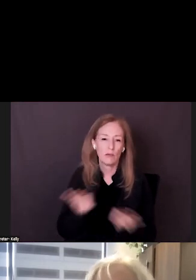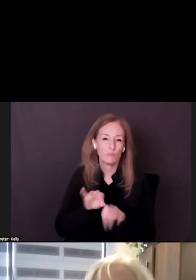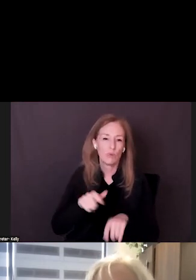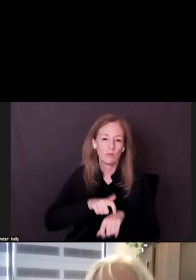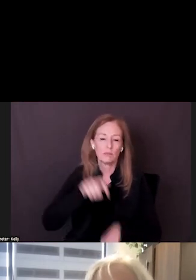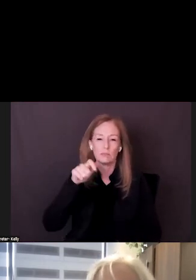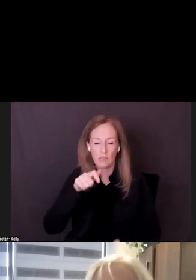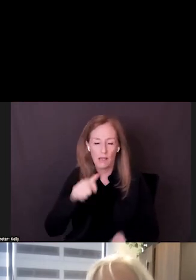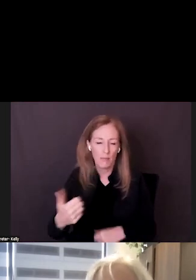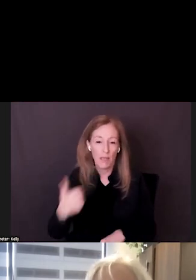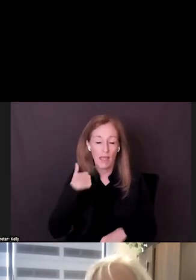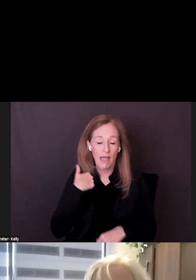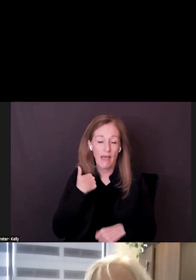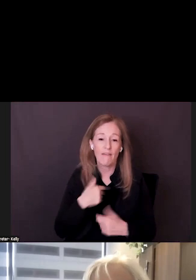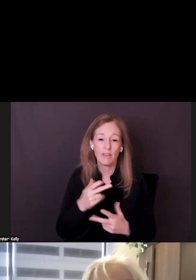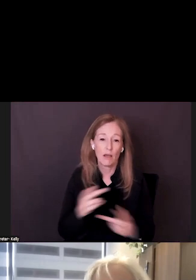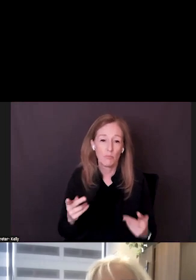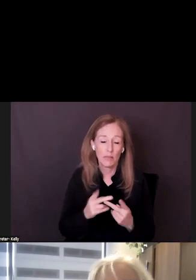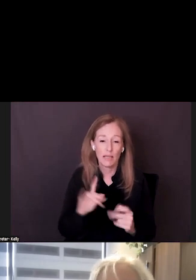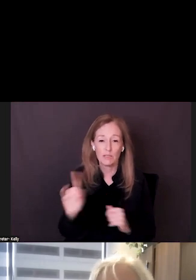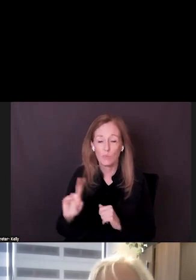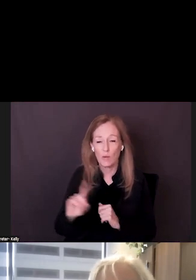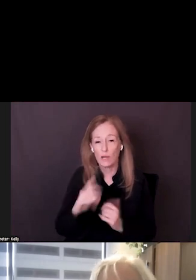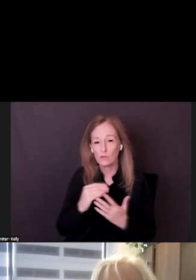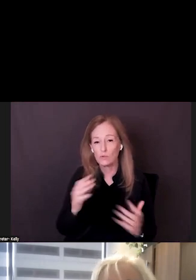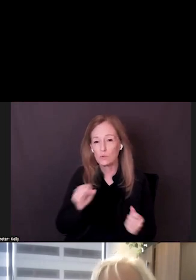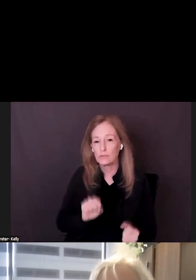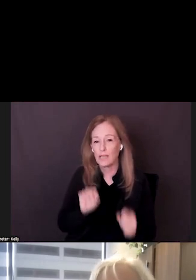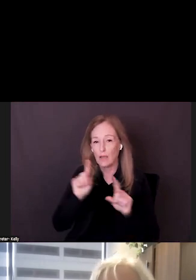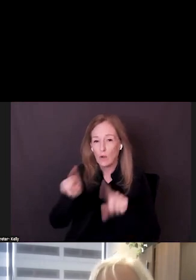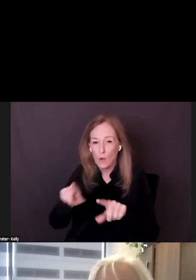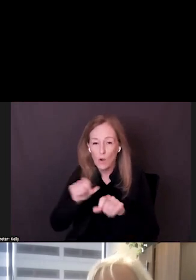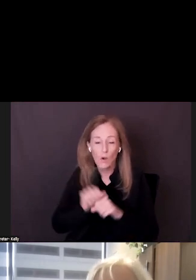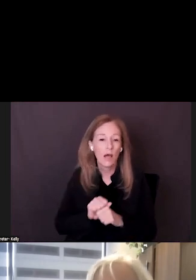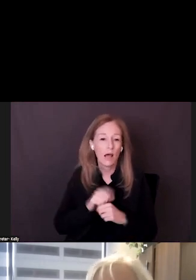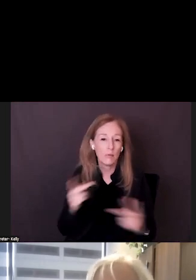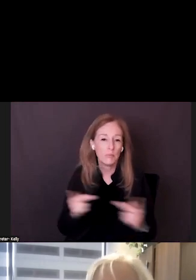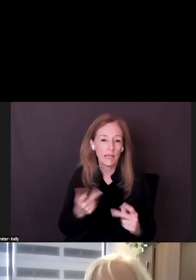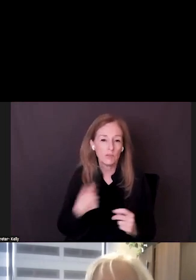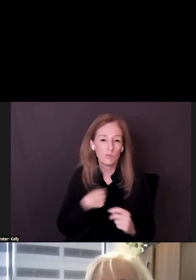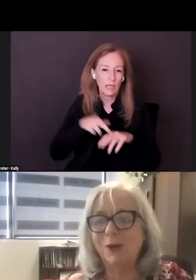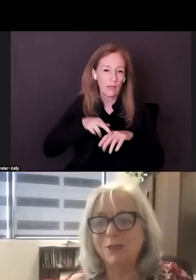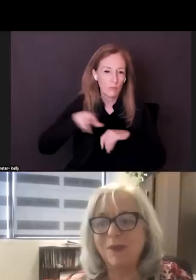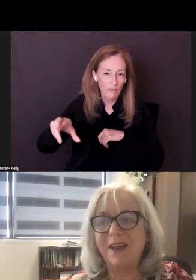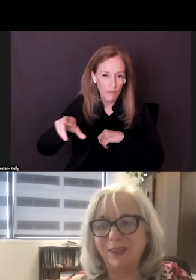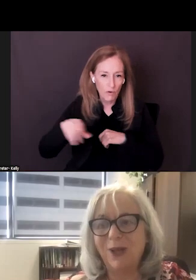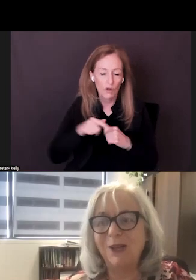HAVING SOMEWHERE WHERE THEY CAN GO AND SOMEWHERE WHERE WE CAN REFER THEM TO IF THAT TIME FROM 2 O'CLOCK ON WARDS, WE HAVE A LOT